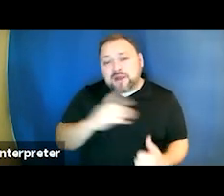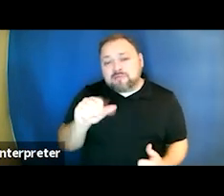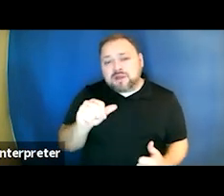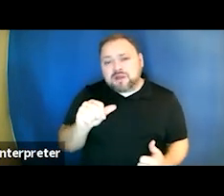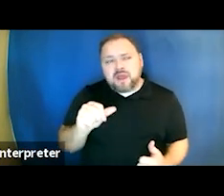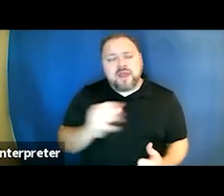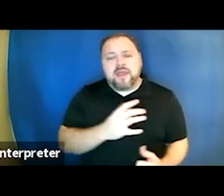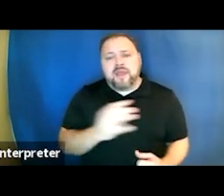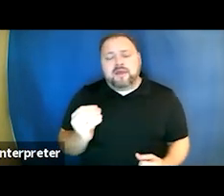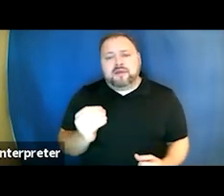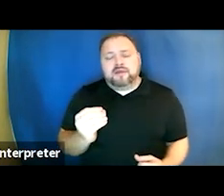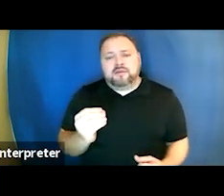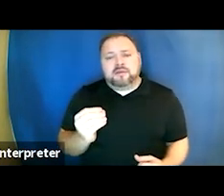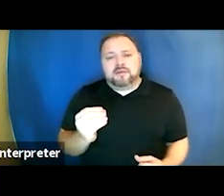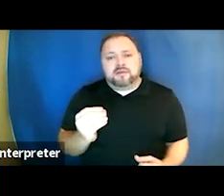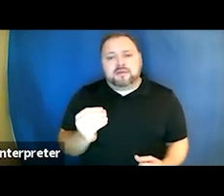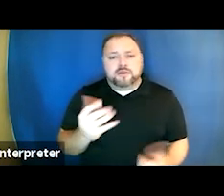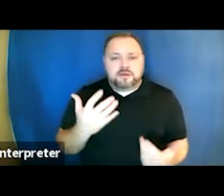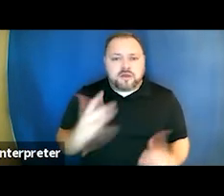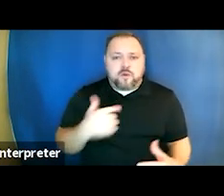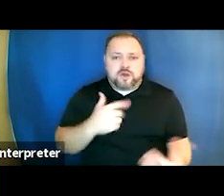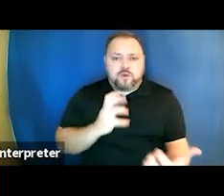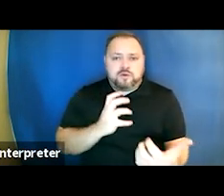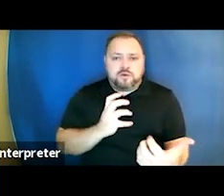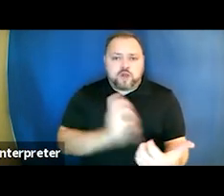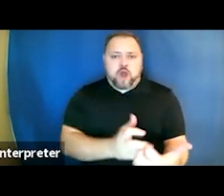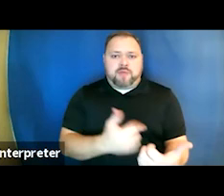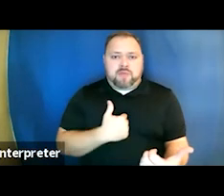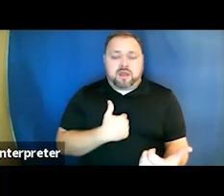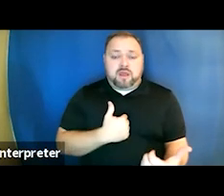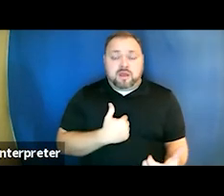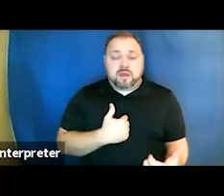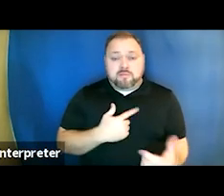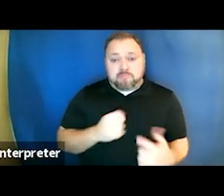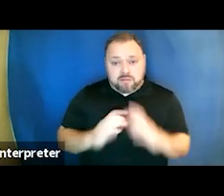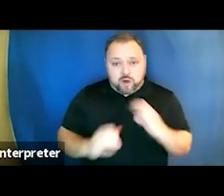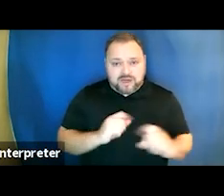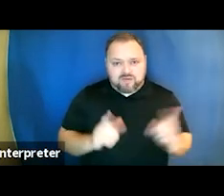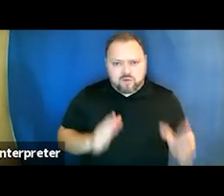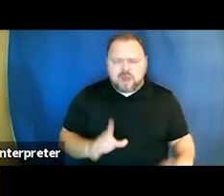and not wanting to accommodate me by communicating in a different way, be patient with me.